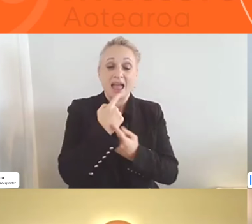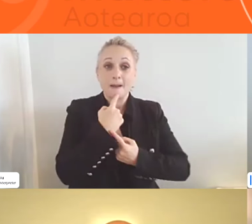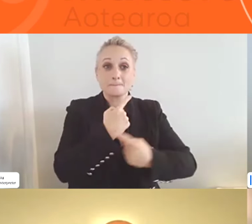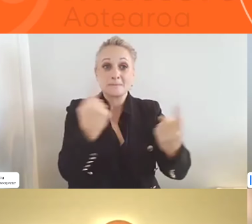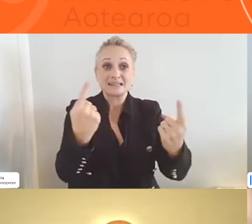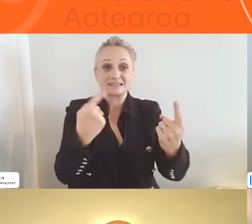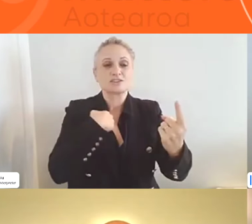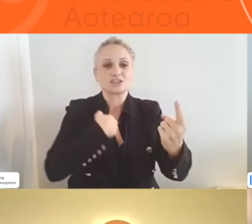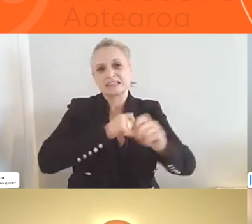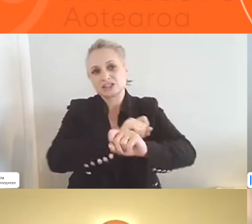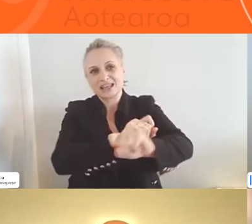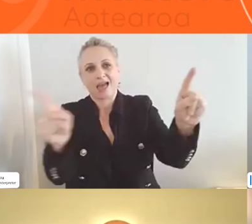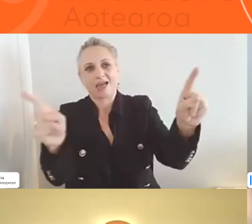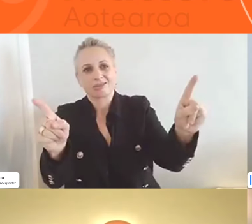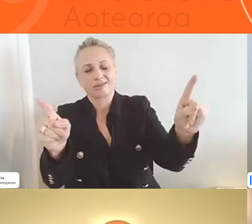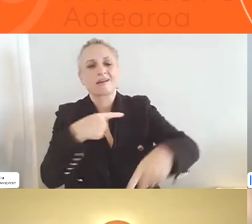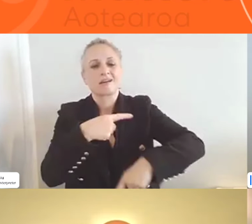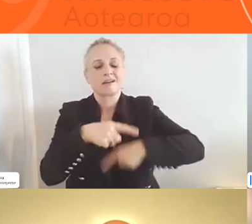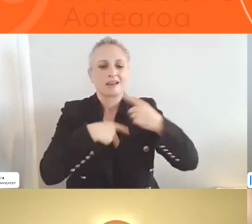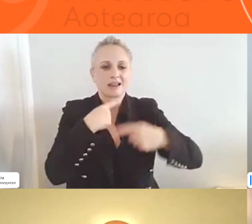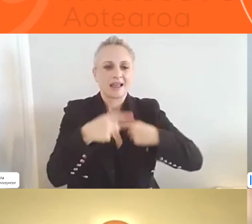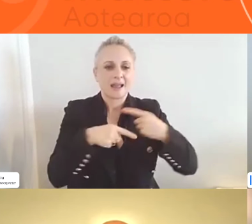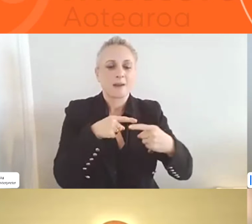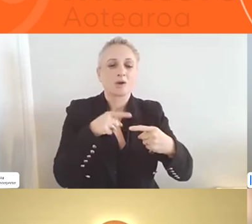BRANZ about the availability of this material and how to engage